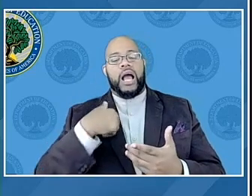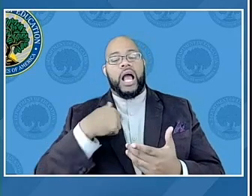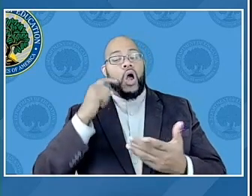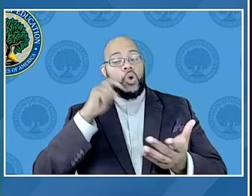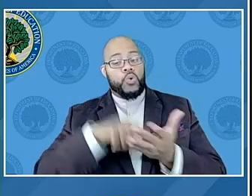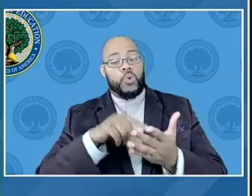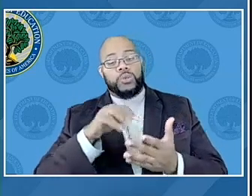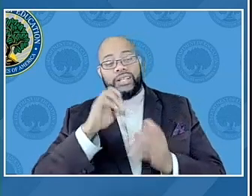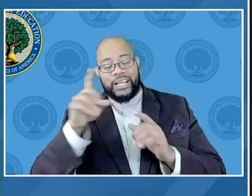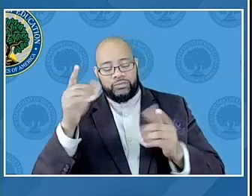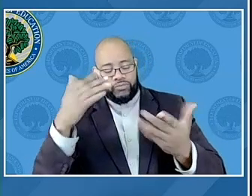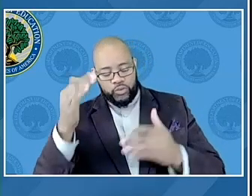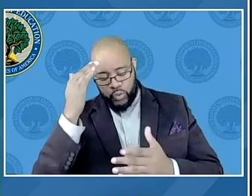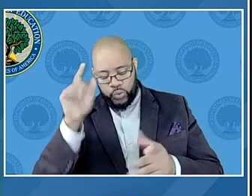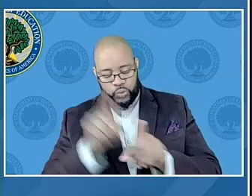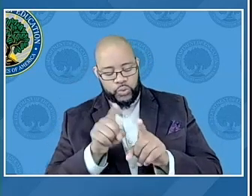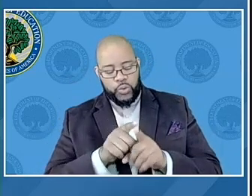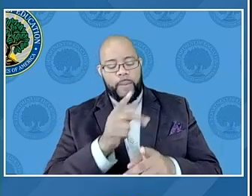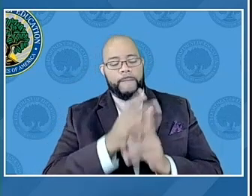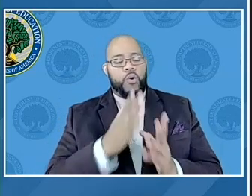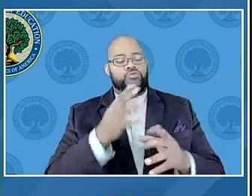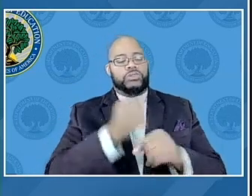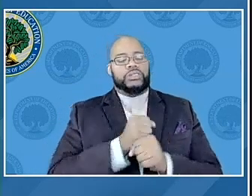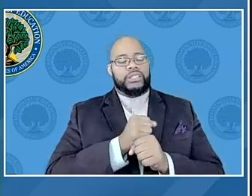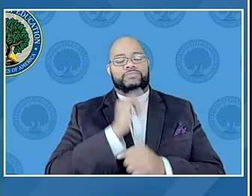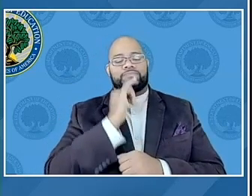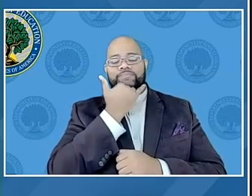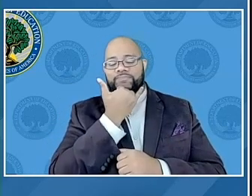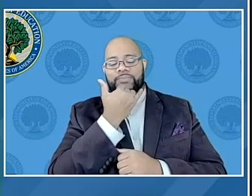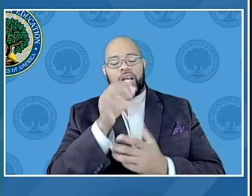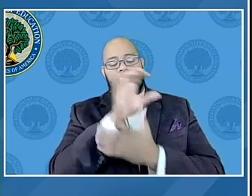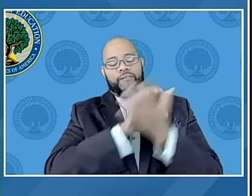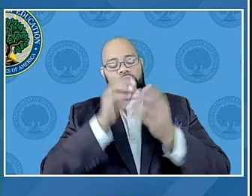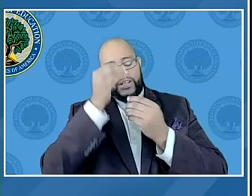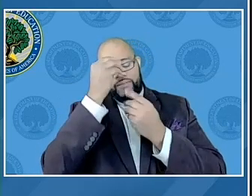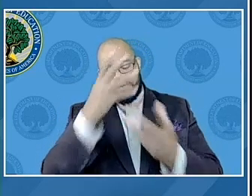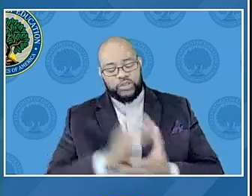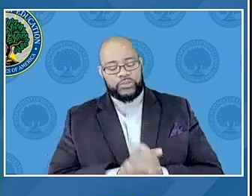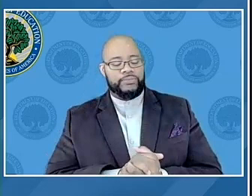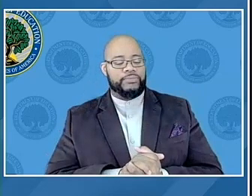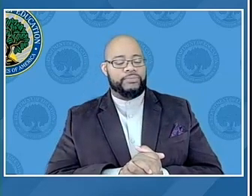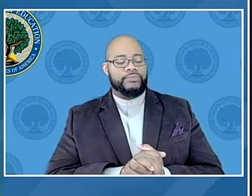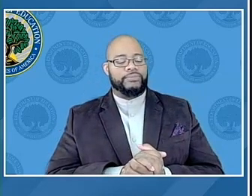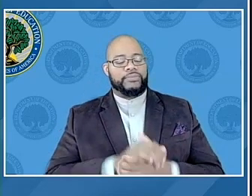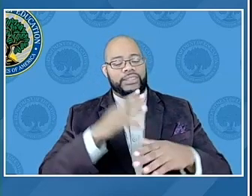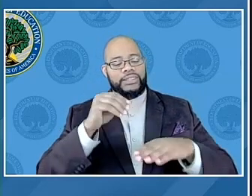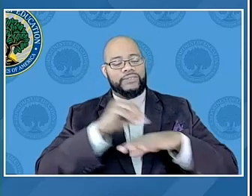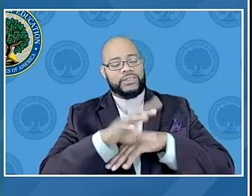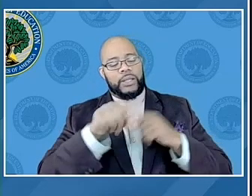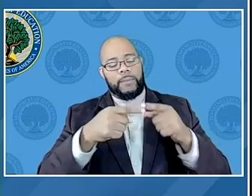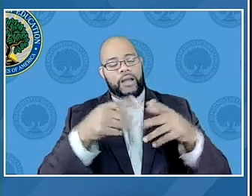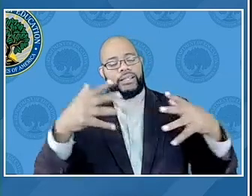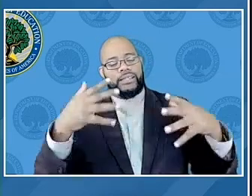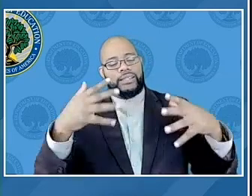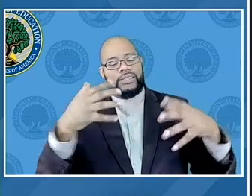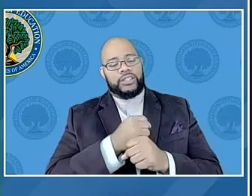borrowers have received incorrect and confusing information and advice about consolidation for years, but specifically